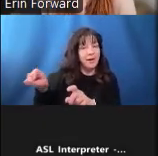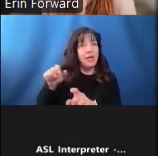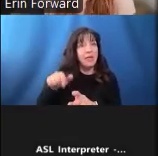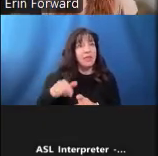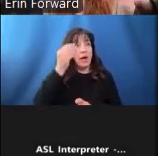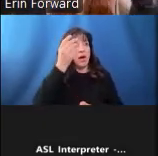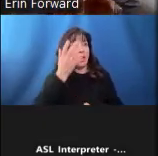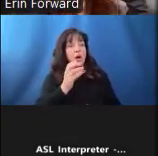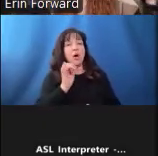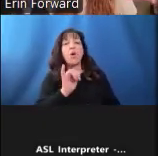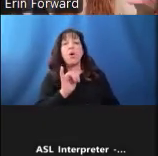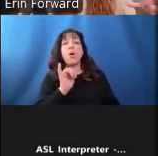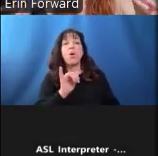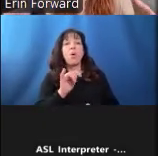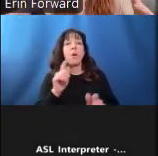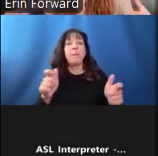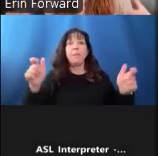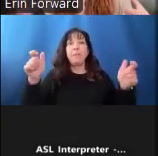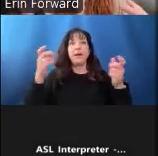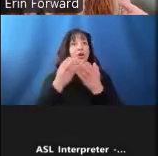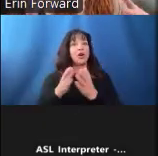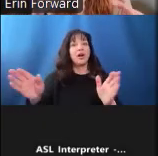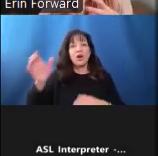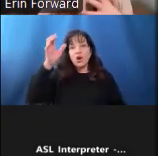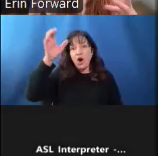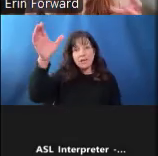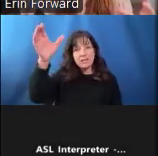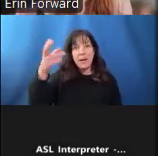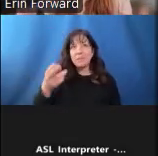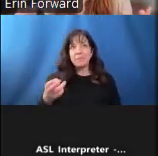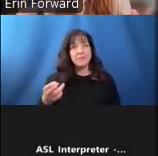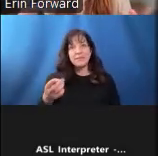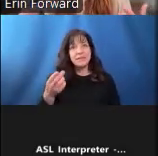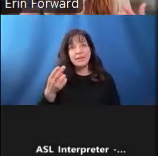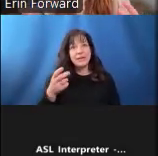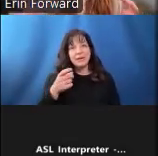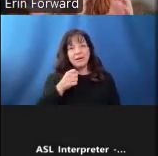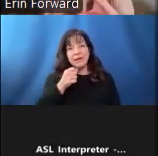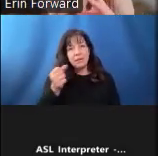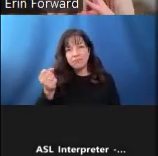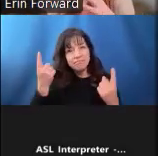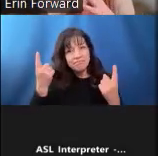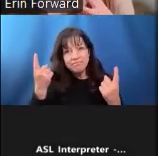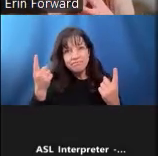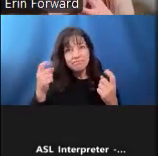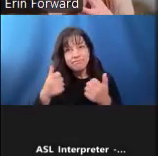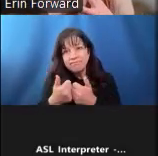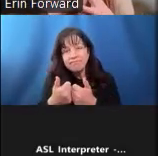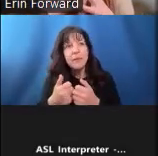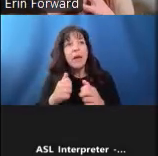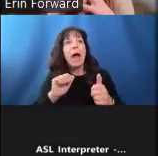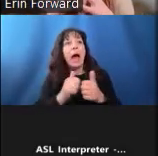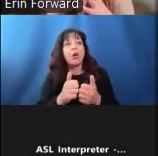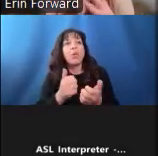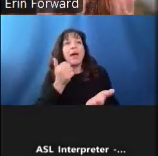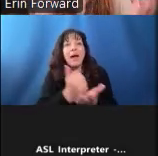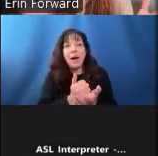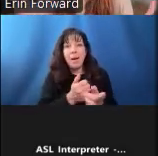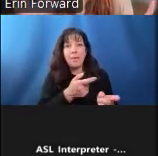maybe these bigger, general concepts were a little bit more challenging for him, and so how do I help him? Maybe that's why